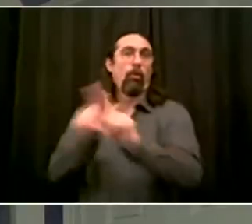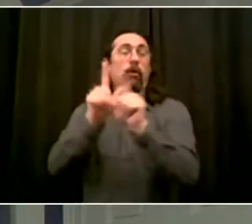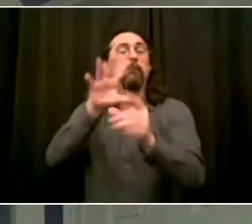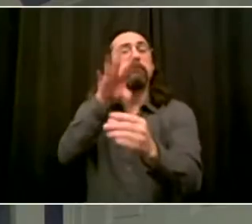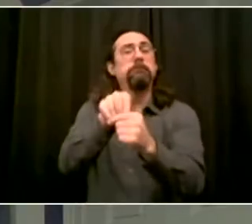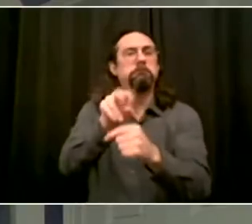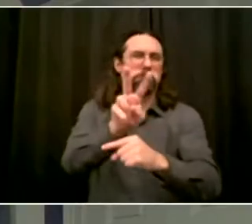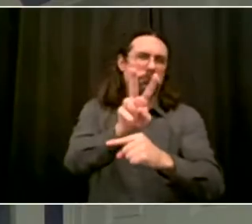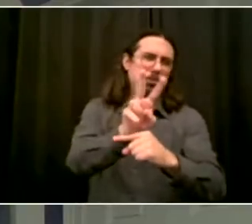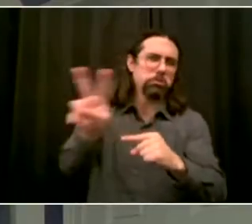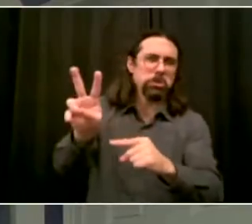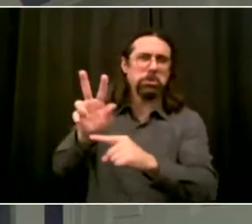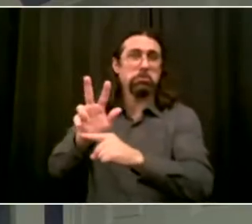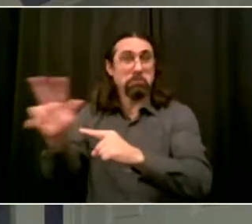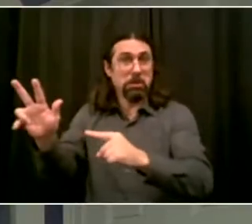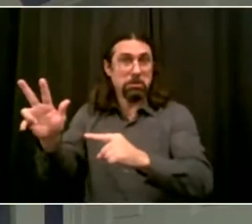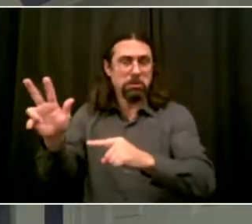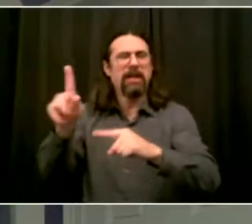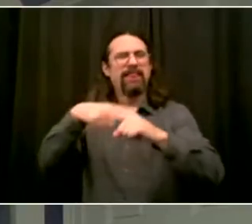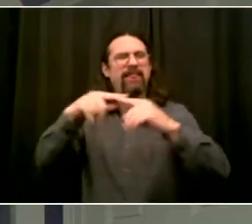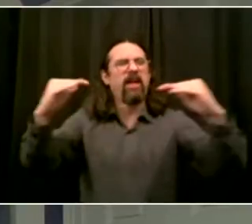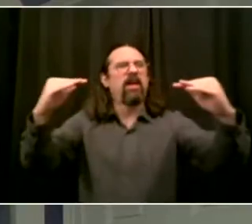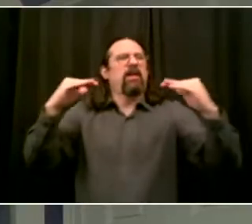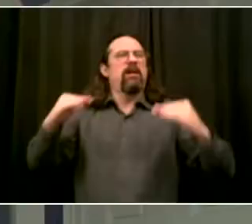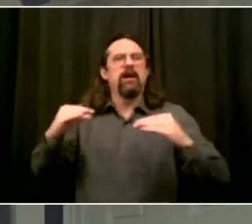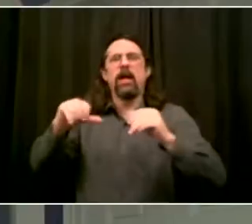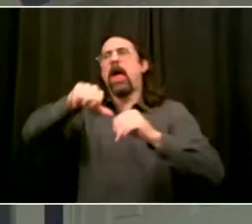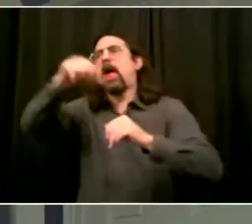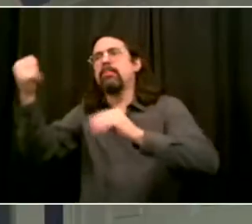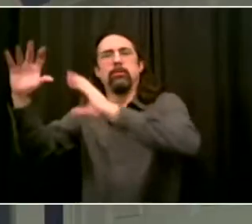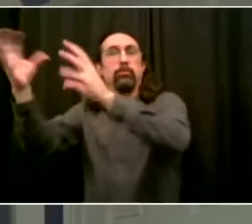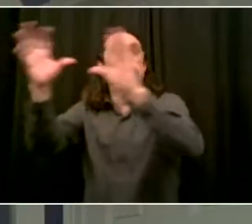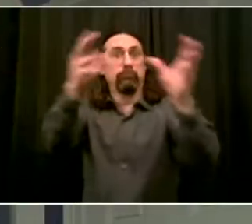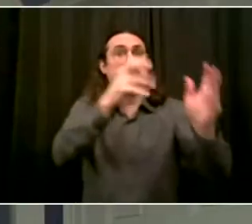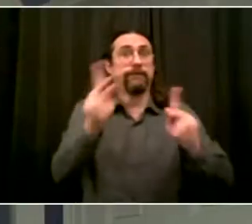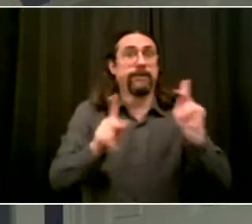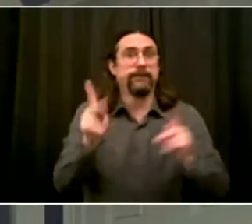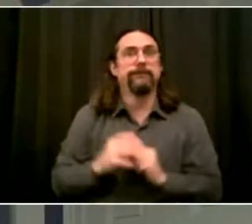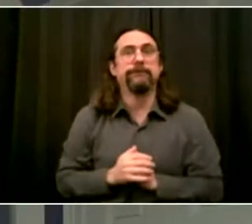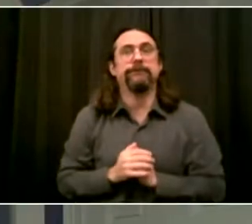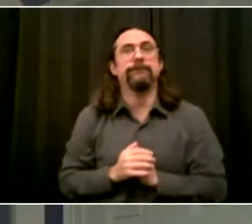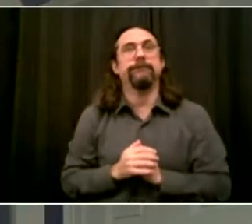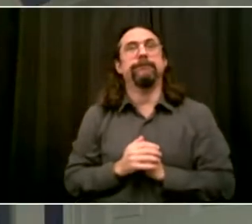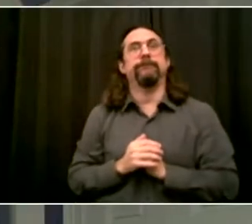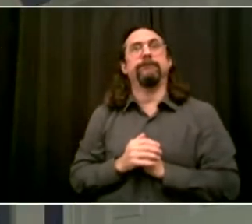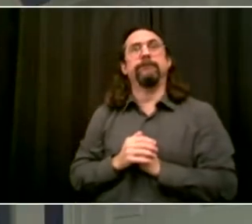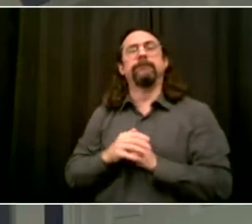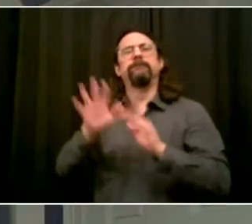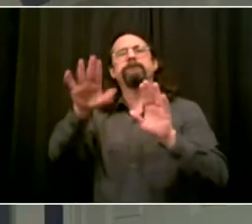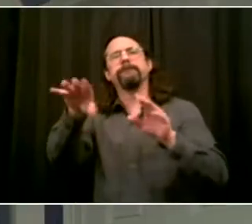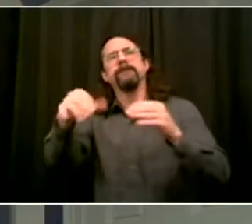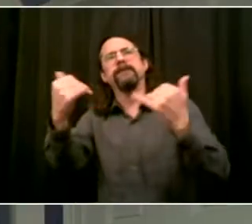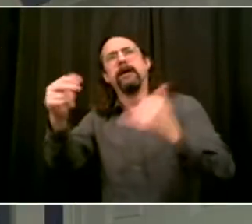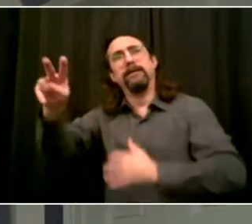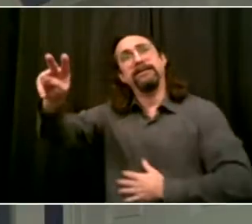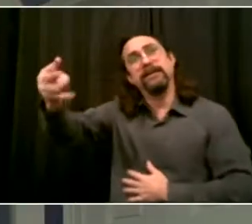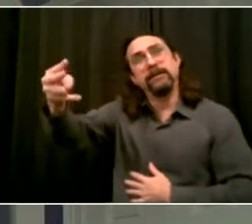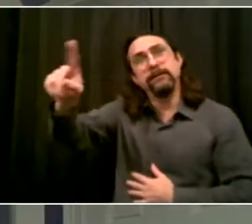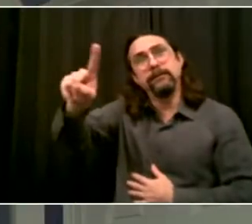GRAFFITI ON THTHE SUUBWAS. VANDALSS ATTACKED ABOUT 27 SUBWY CARSRS WITITH GRAFFITI OVER THE WEEKEND, AND IT TAKES AN AWFUL